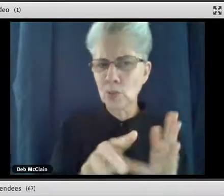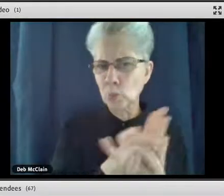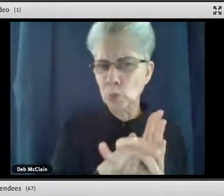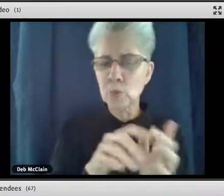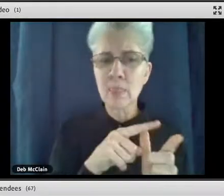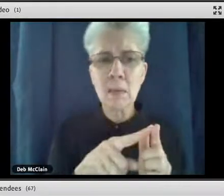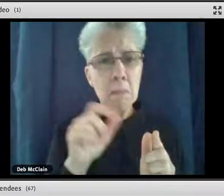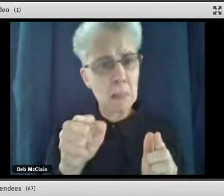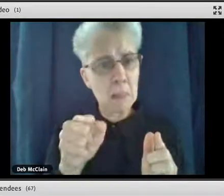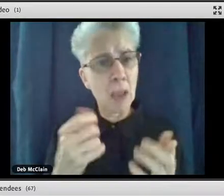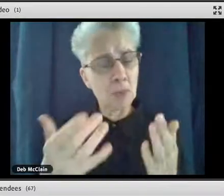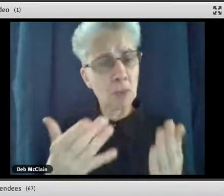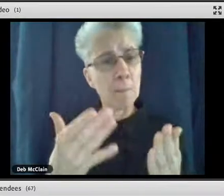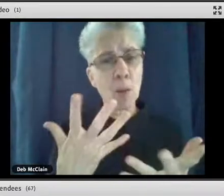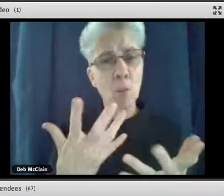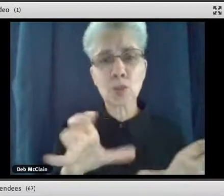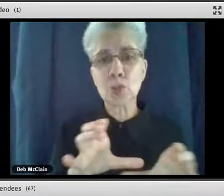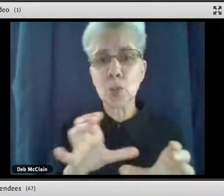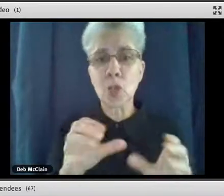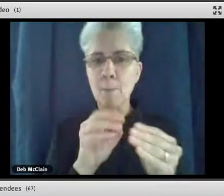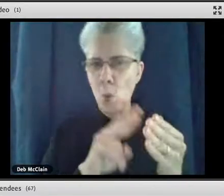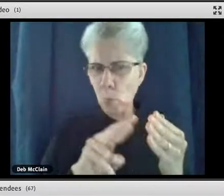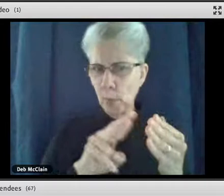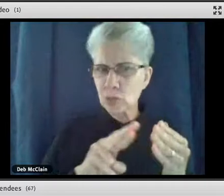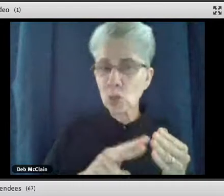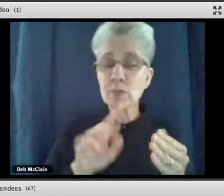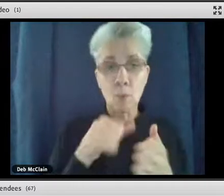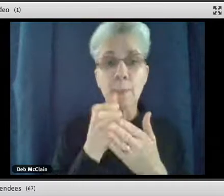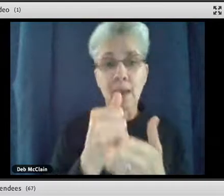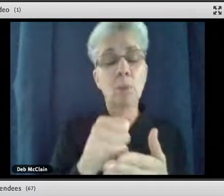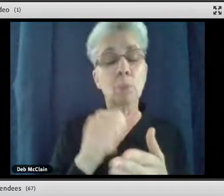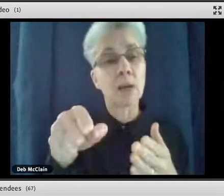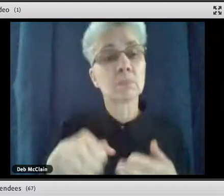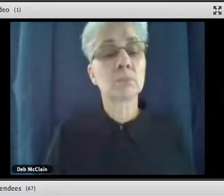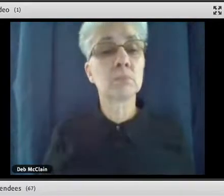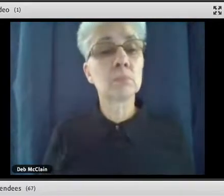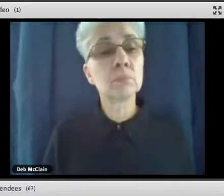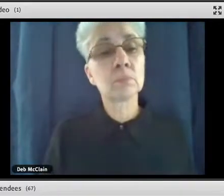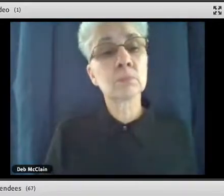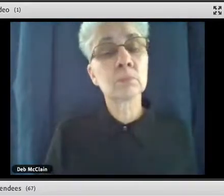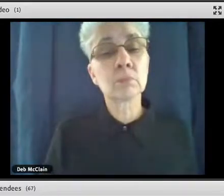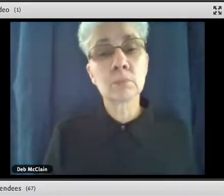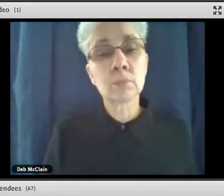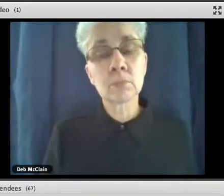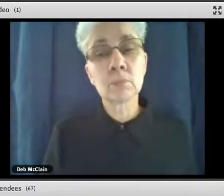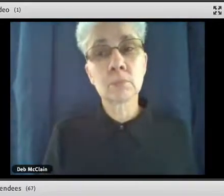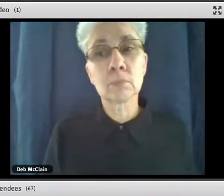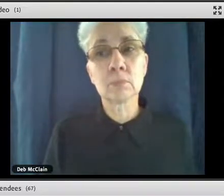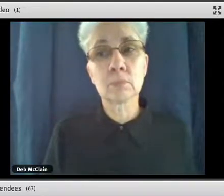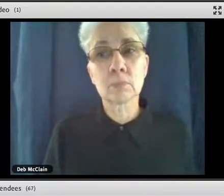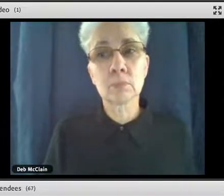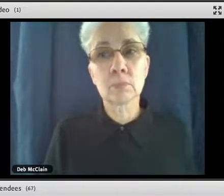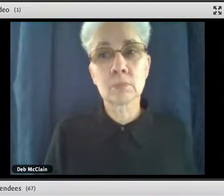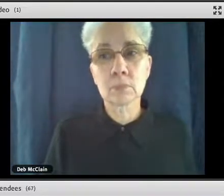and you're just really uncertain about what to choose, then yeah, you might want to do a little bit more research, if that would be helpful.